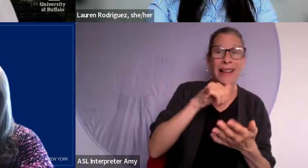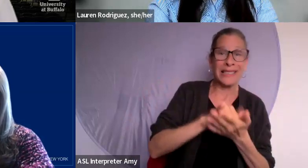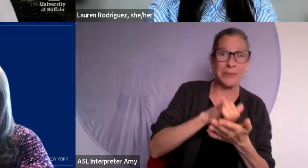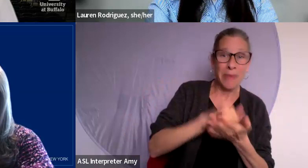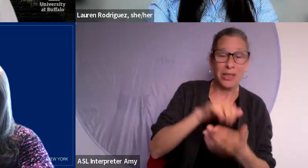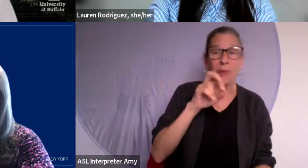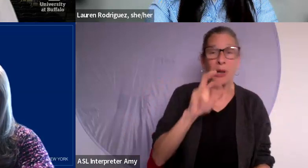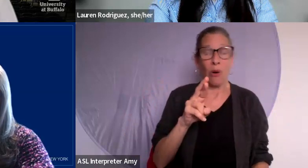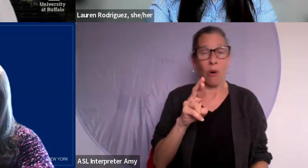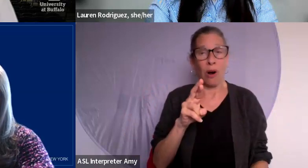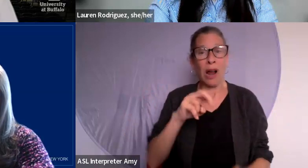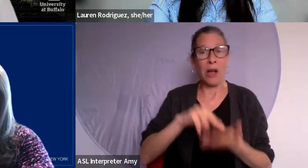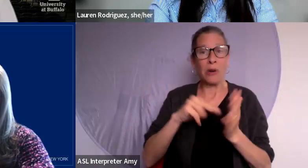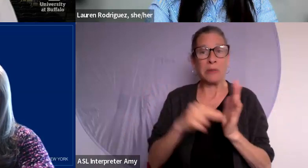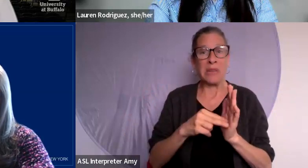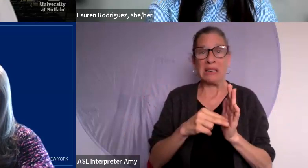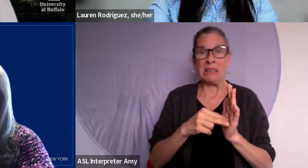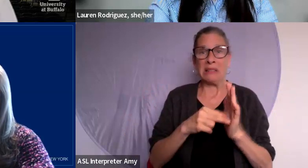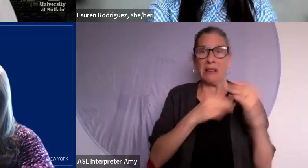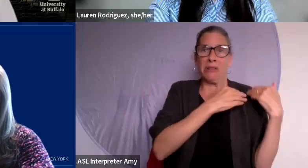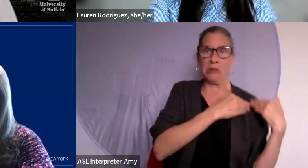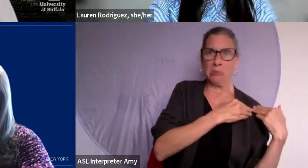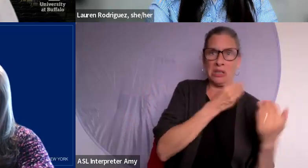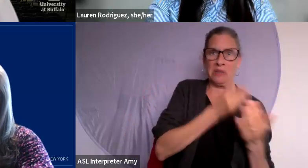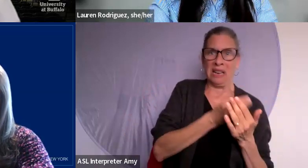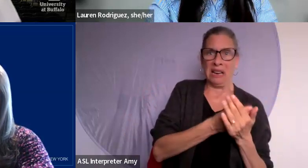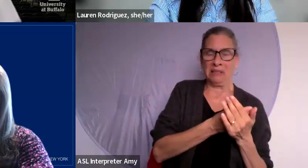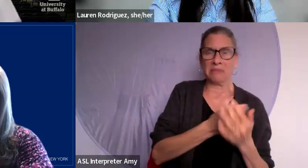would constitute undue administrative or financial burden.